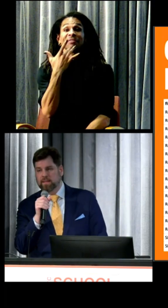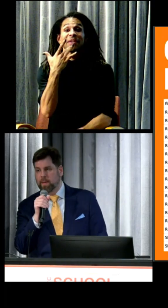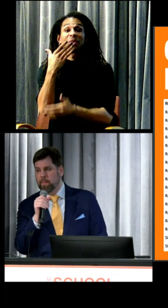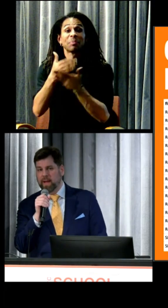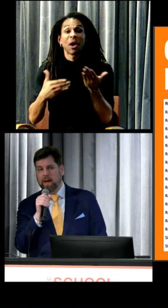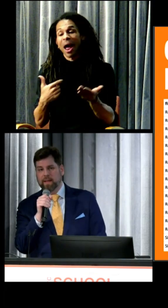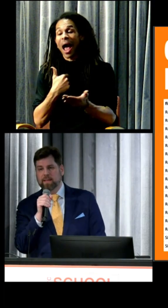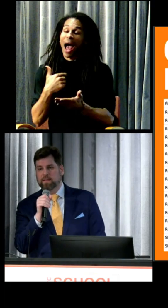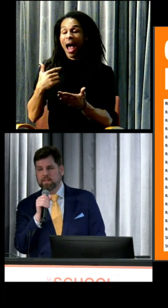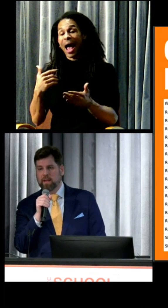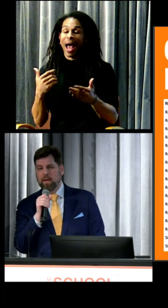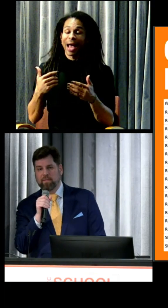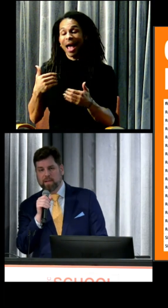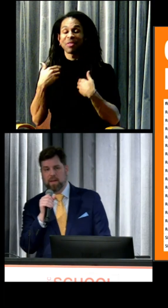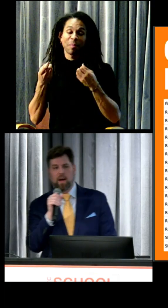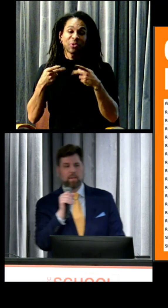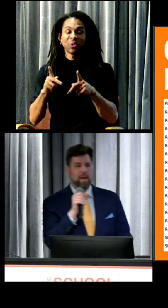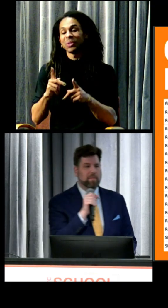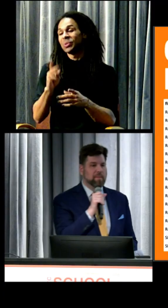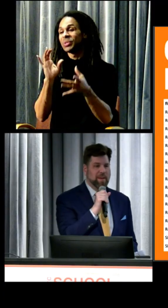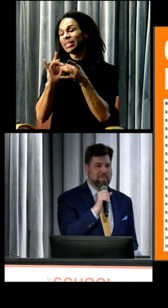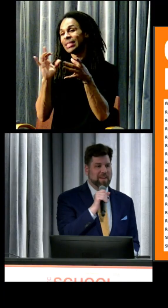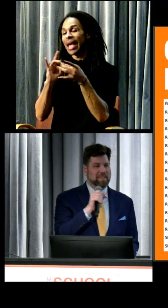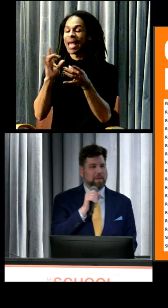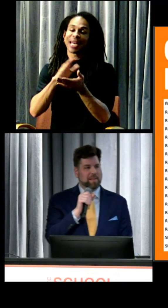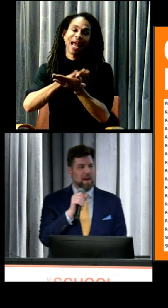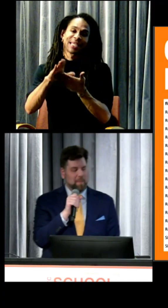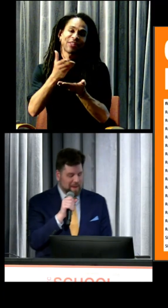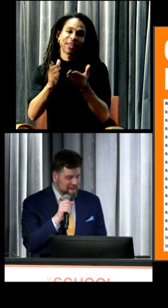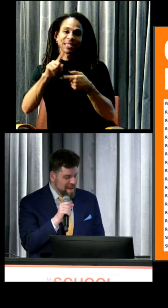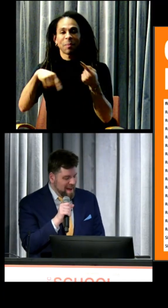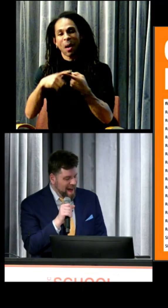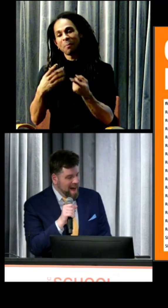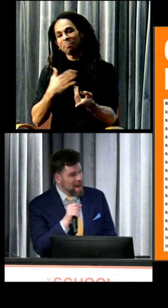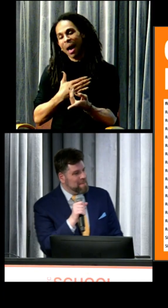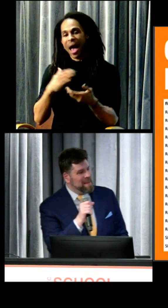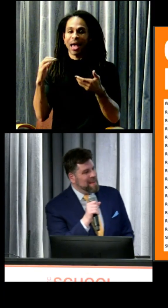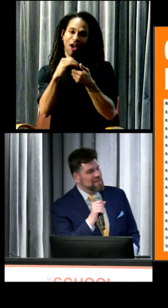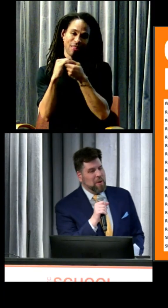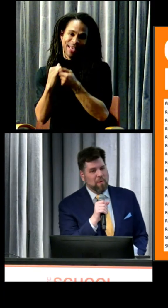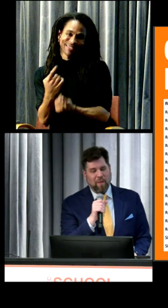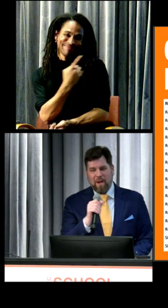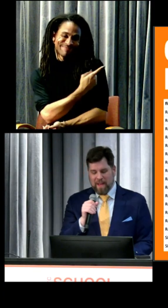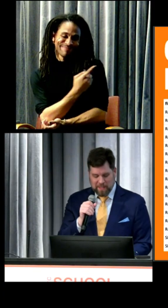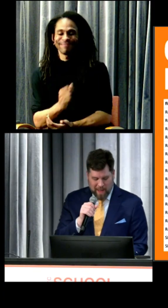You know, not everyone has a data scientist on staff. Not everyone has a data analyst, engineer, on staff.